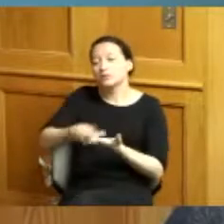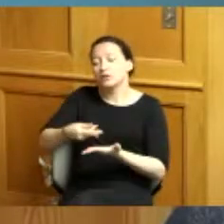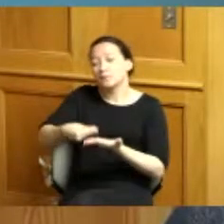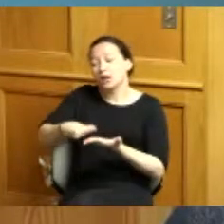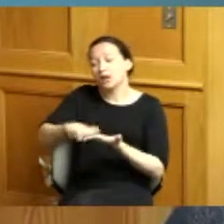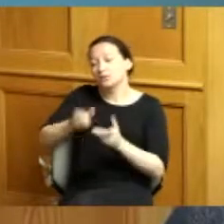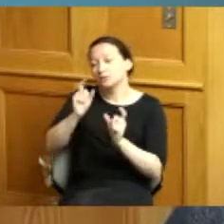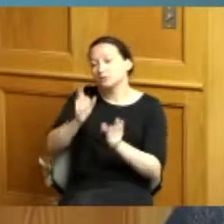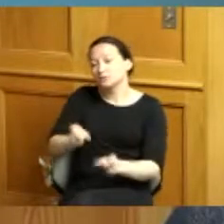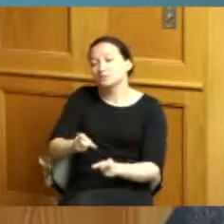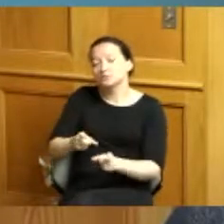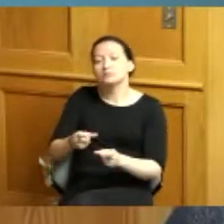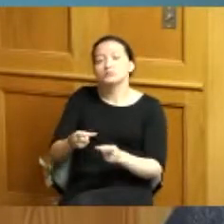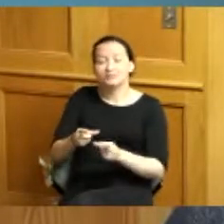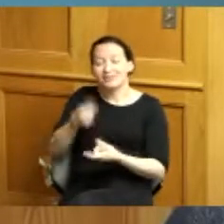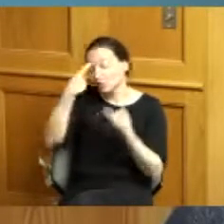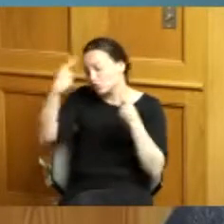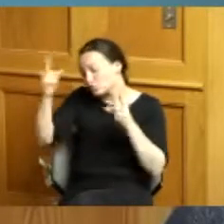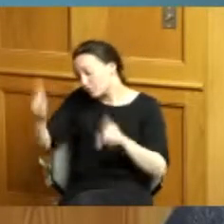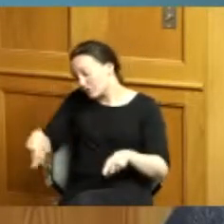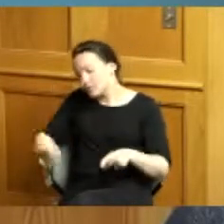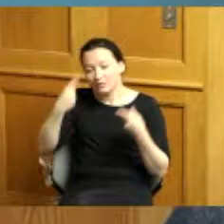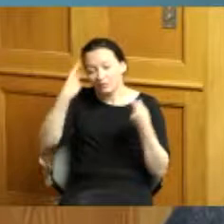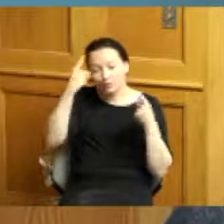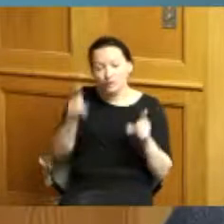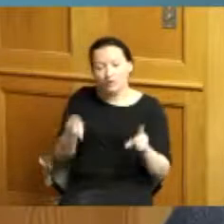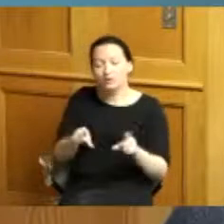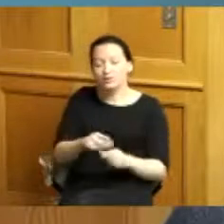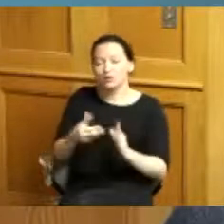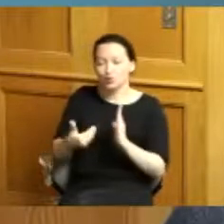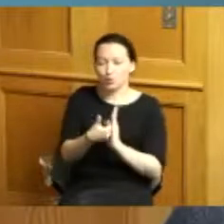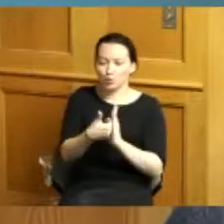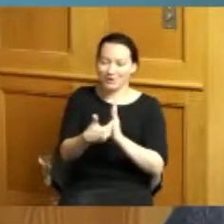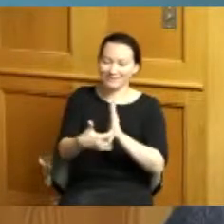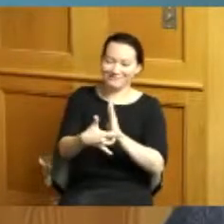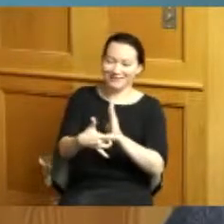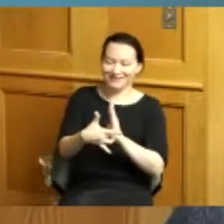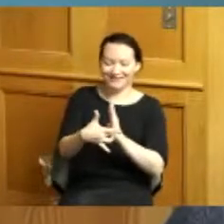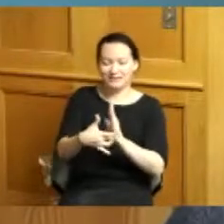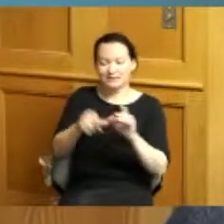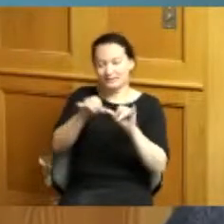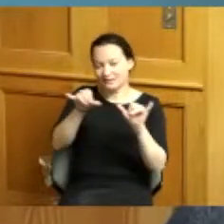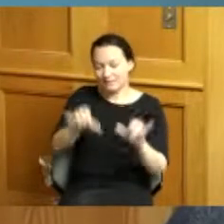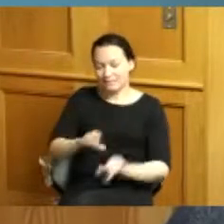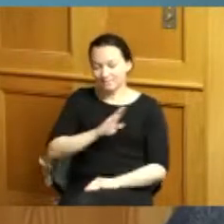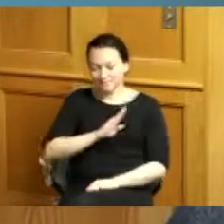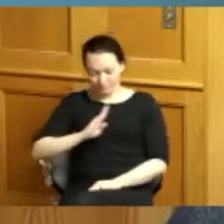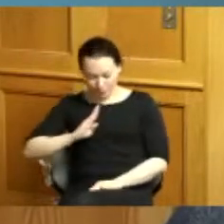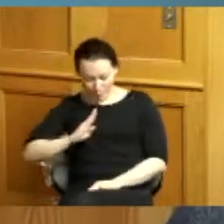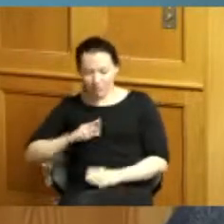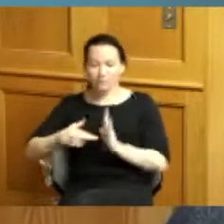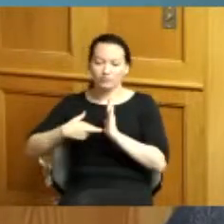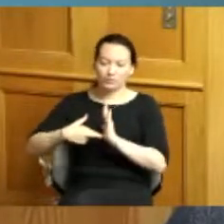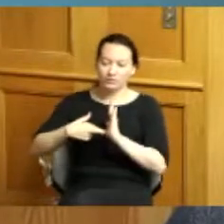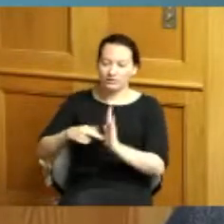an execution of an agreement between new Tech Systems Inc and the Board on behalf of stadia